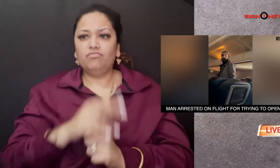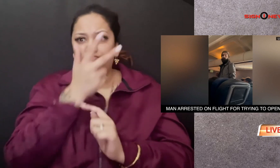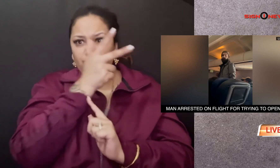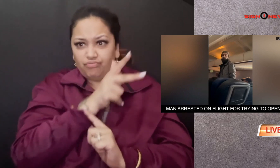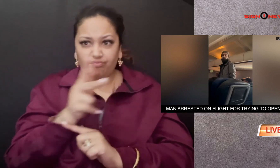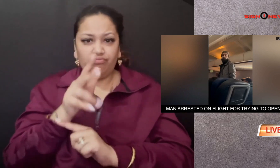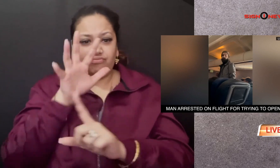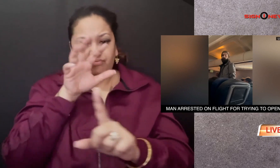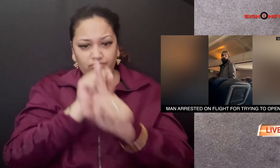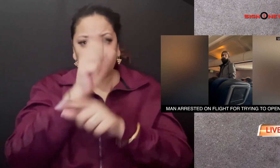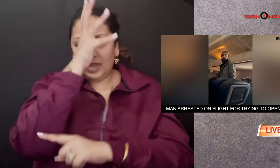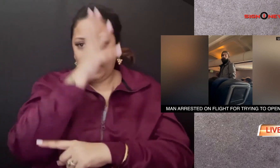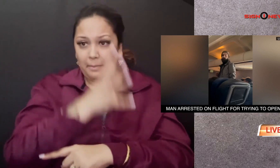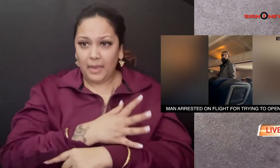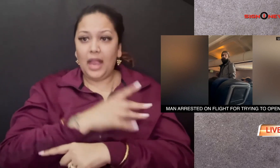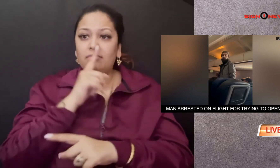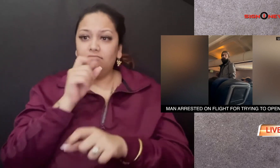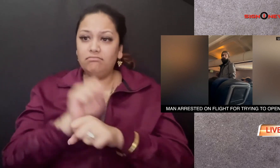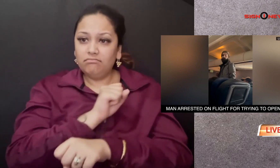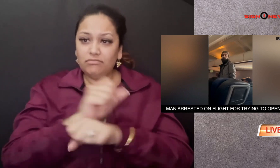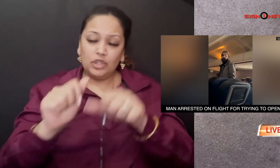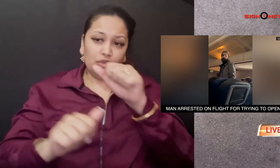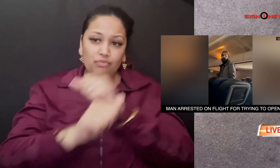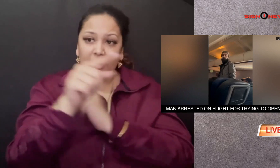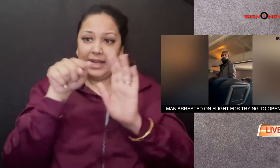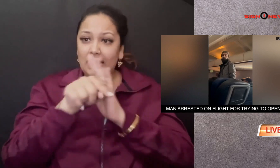of a man threatening to kill people Sunday.